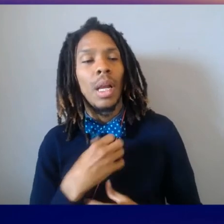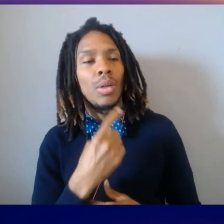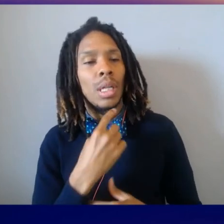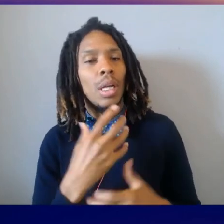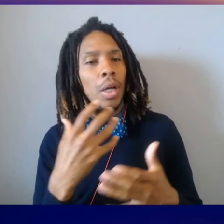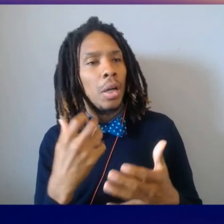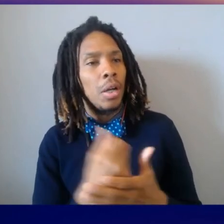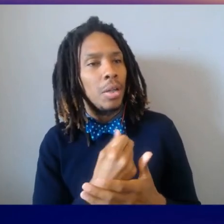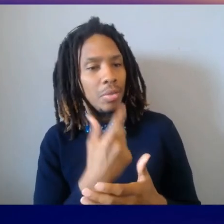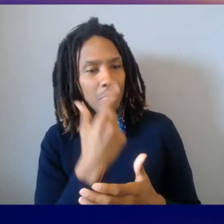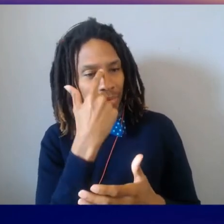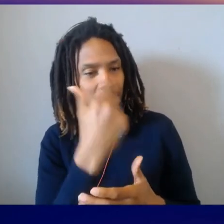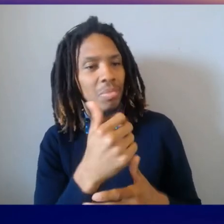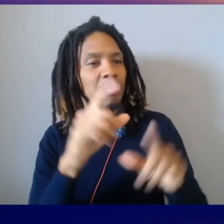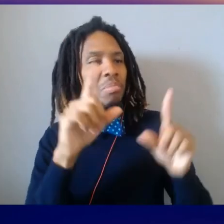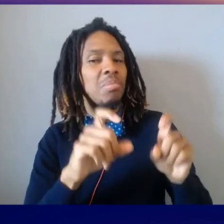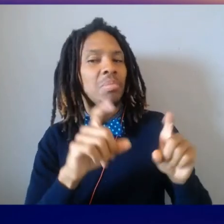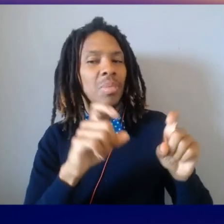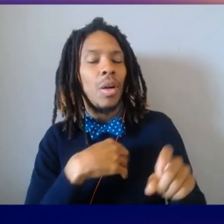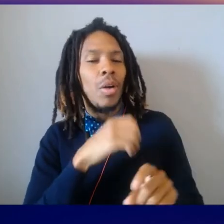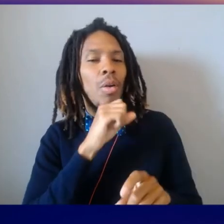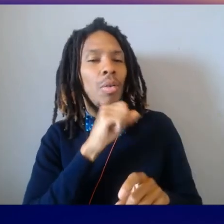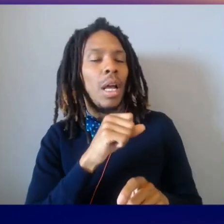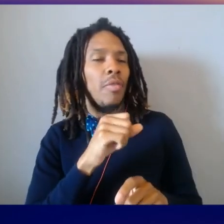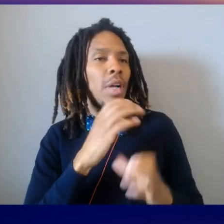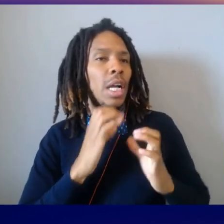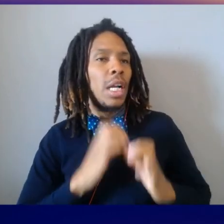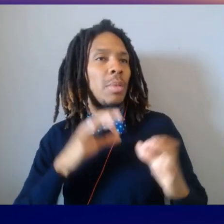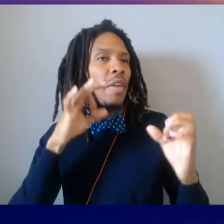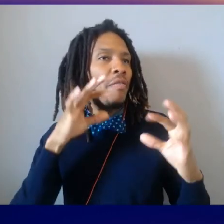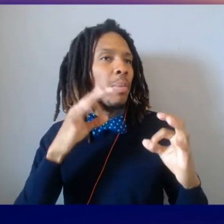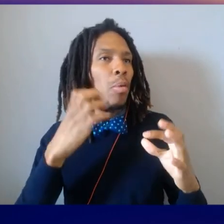We love to hear customer feedback on it. We wanna make it better.